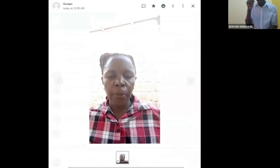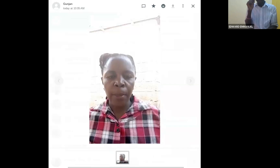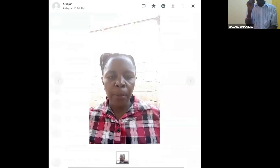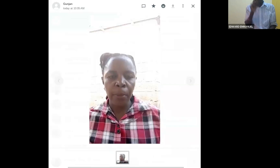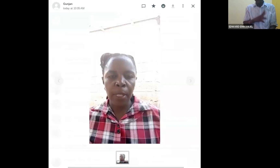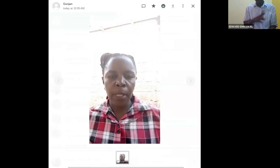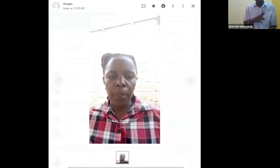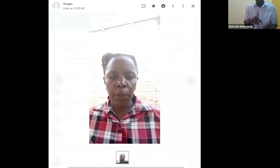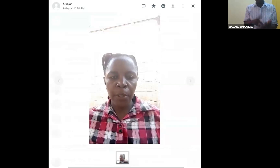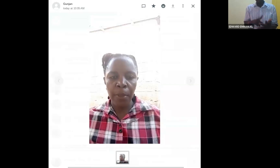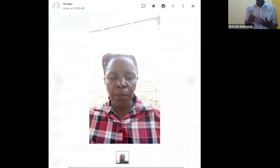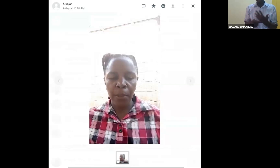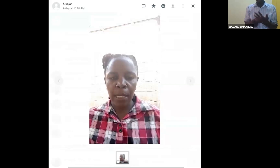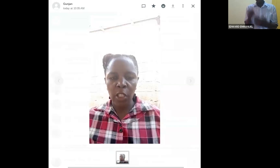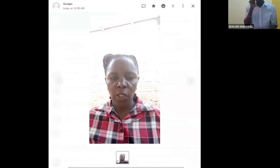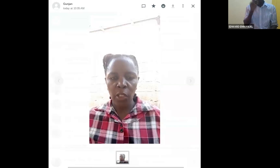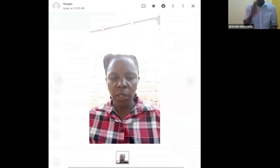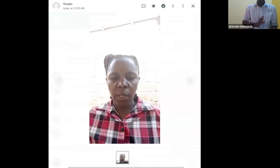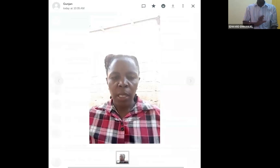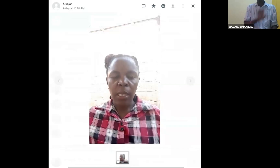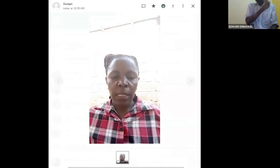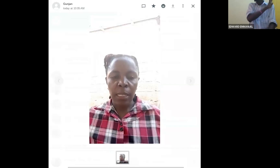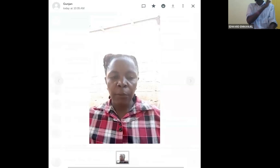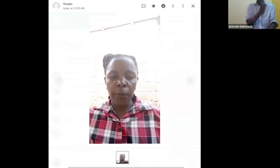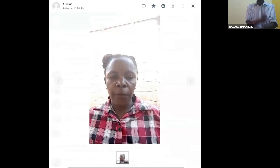Our Young Women employment program is a committee based organization. That is, was formed and disliked by women with disabilities and reform.